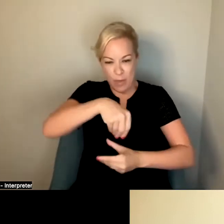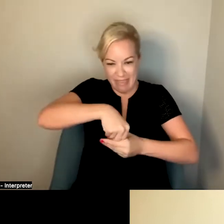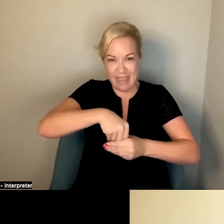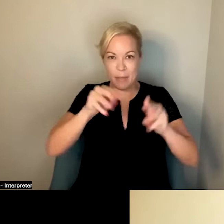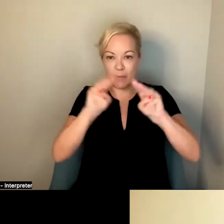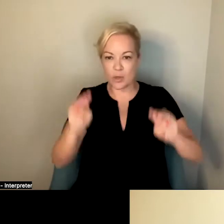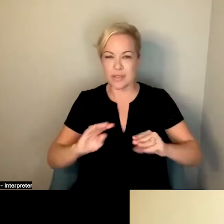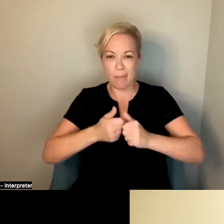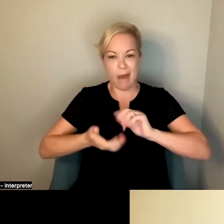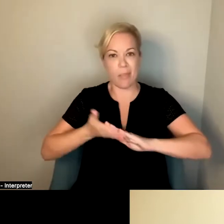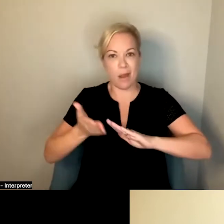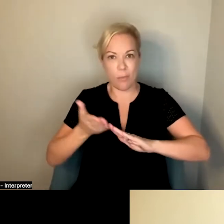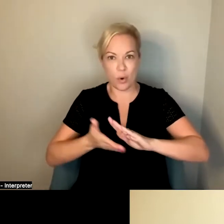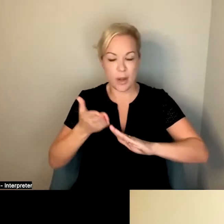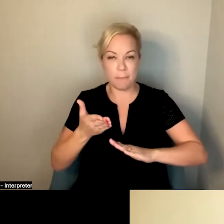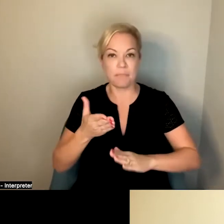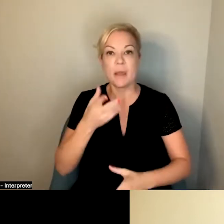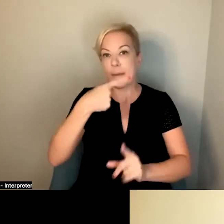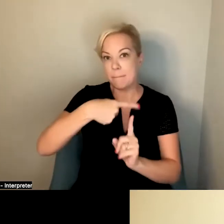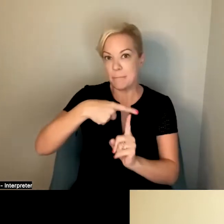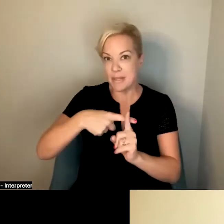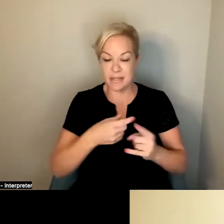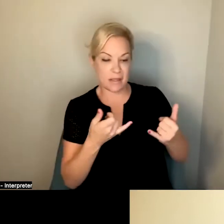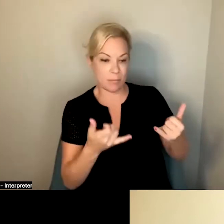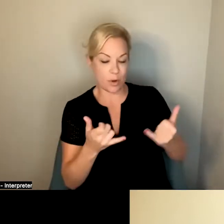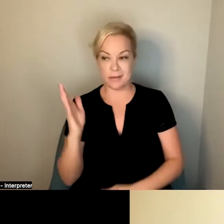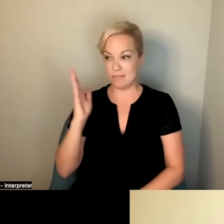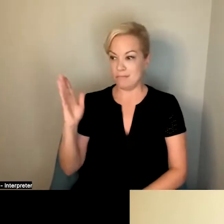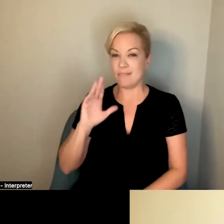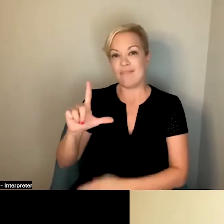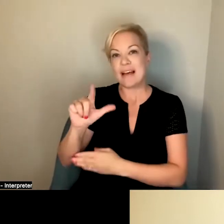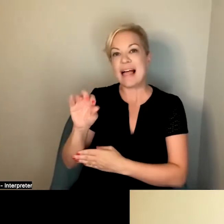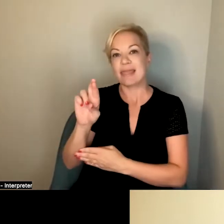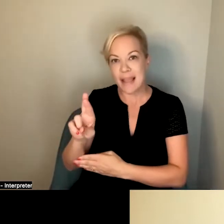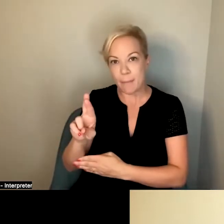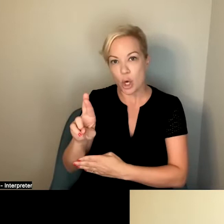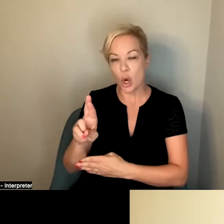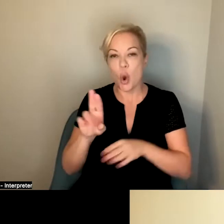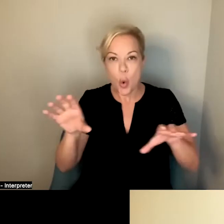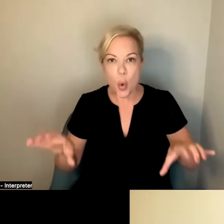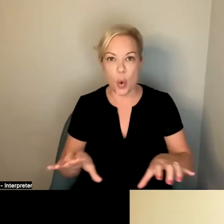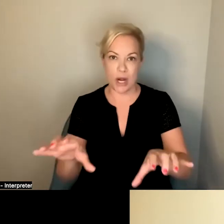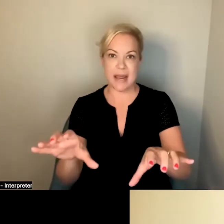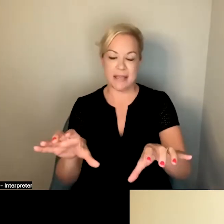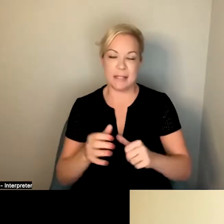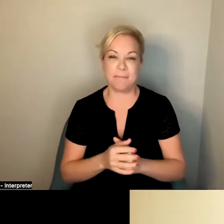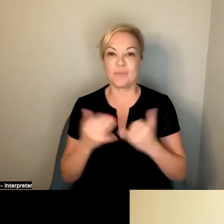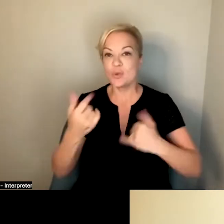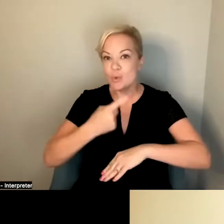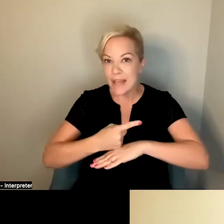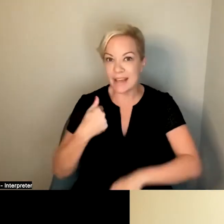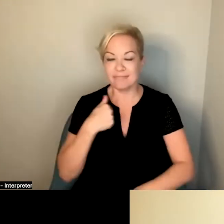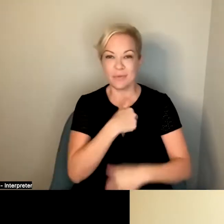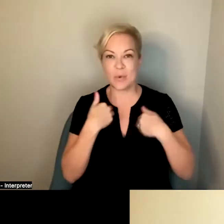and present state of labor organizing in museums. Our guest today is Dana Kopel. Dana is a writer,